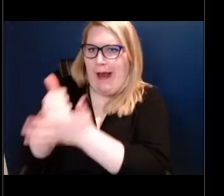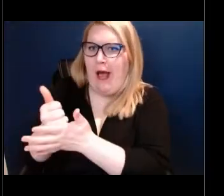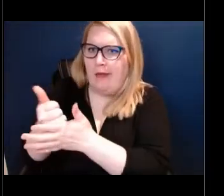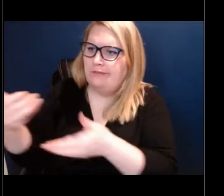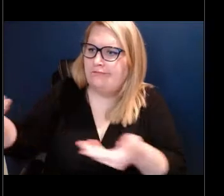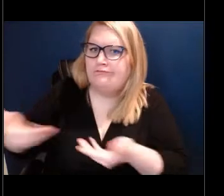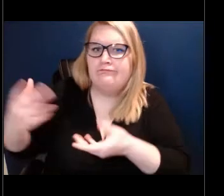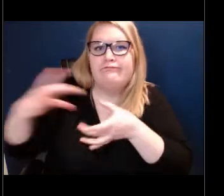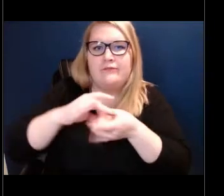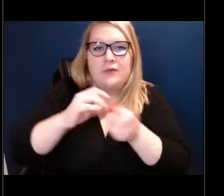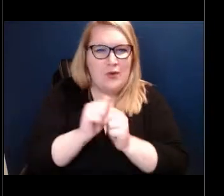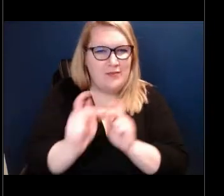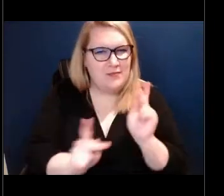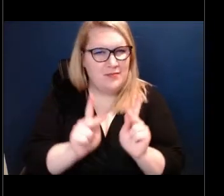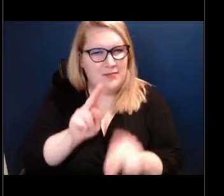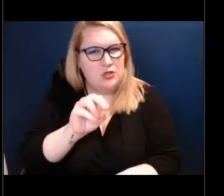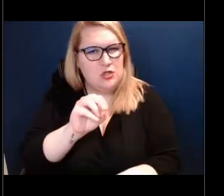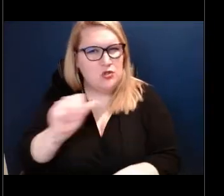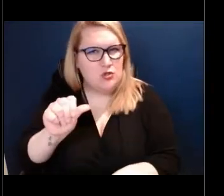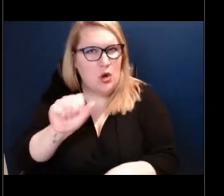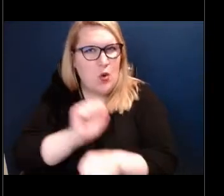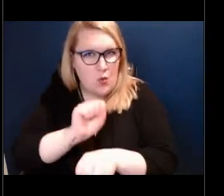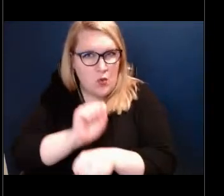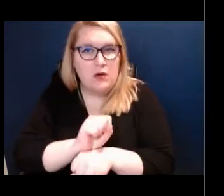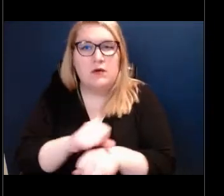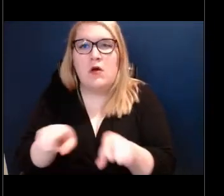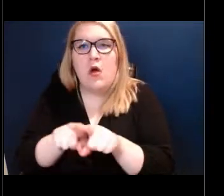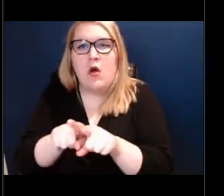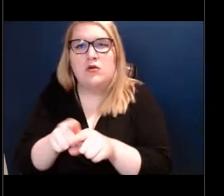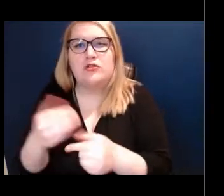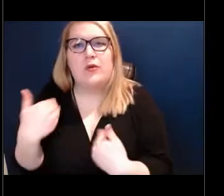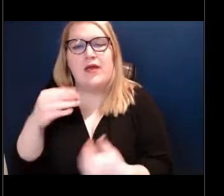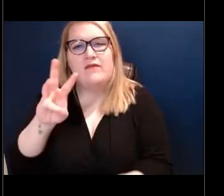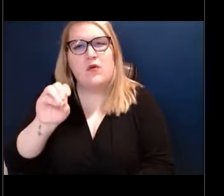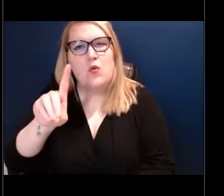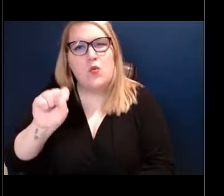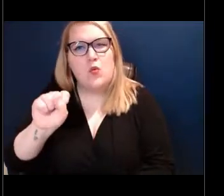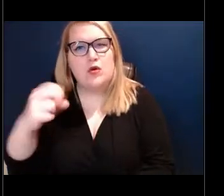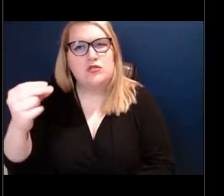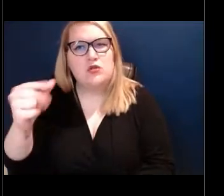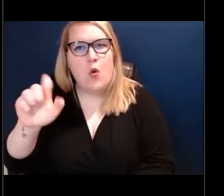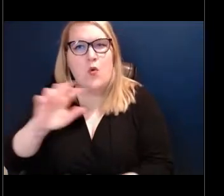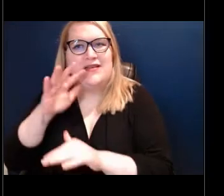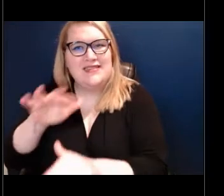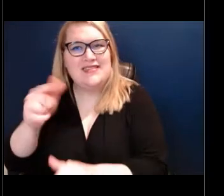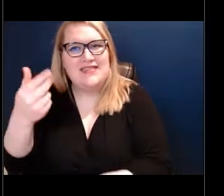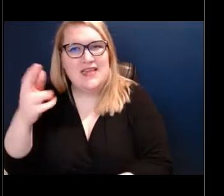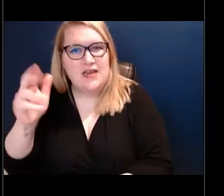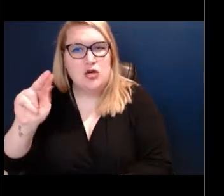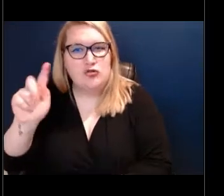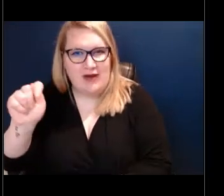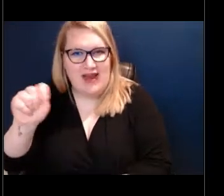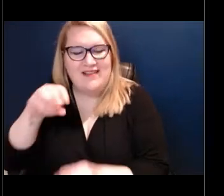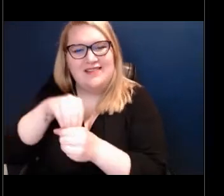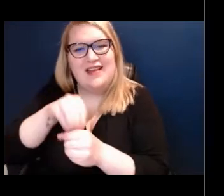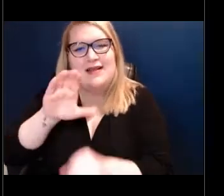It's also sponsored by Woods Hole Sea Grant, which is located at the Woods Hole Oceanographic Institution here on Cape Cod, Massachusetts.